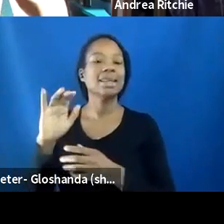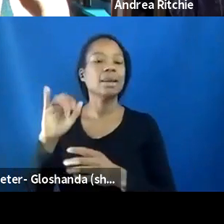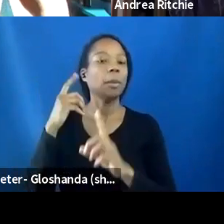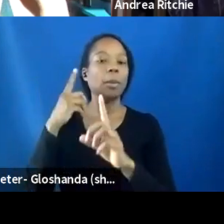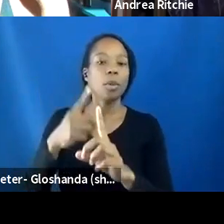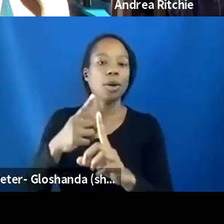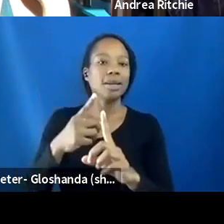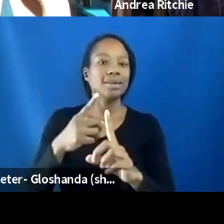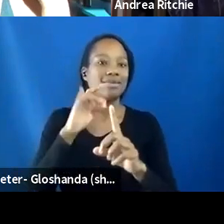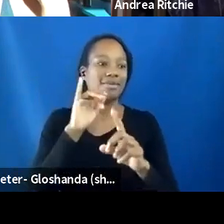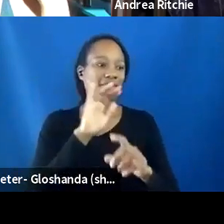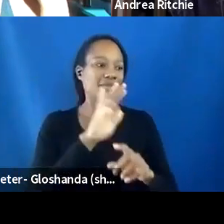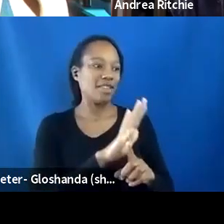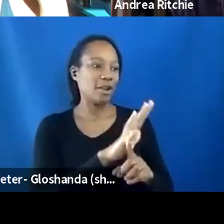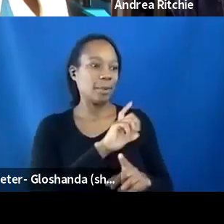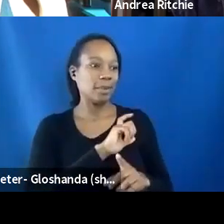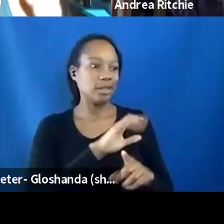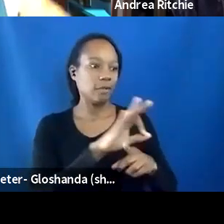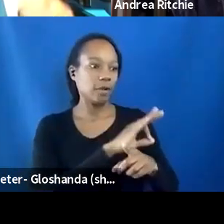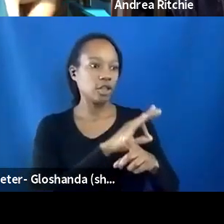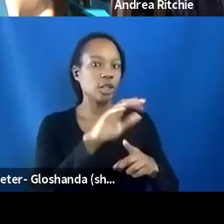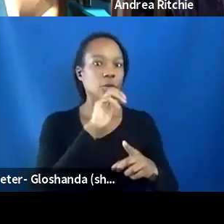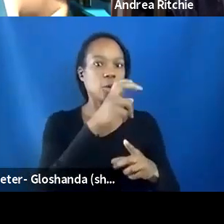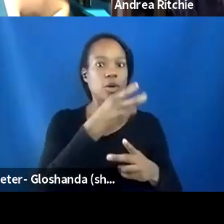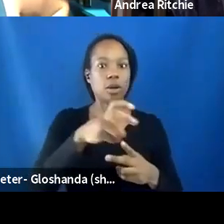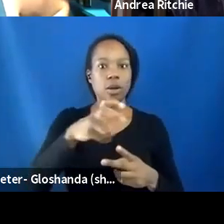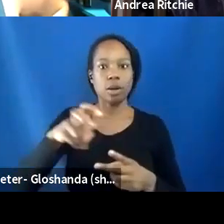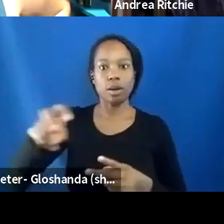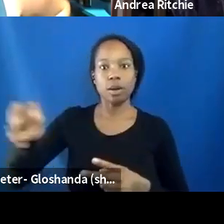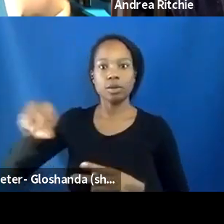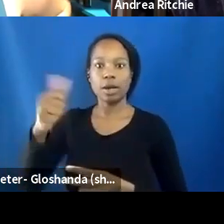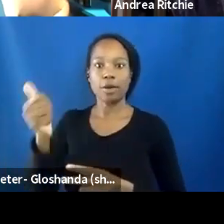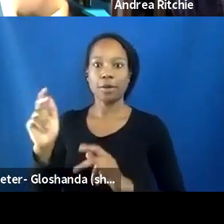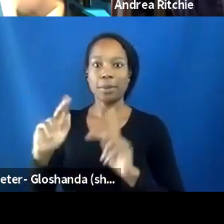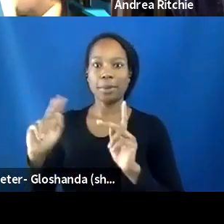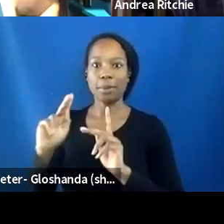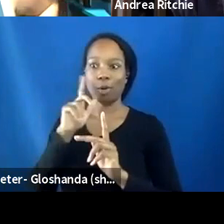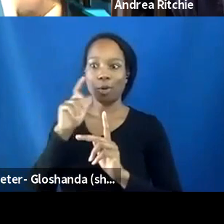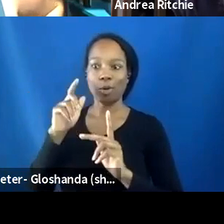Often when I talk to people who have experienced police violence